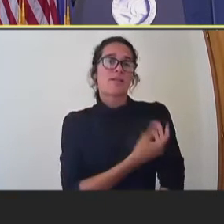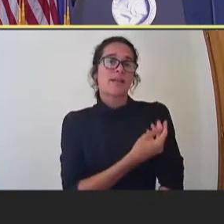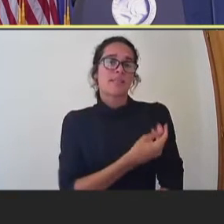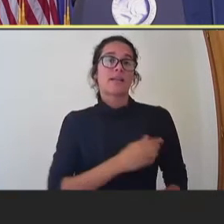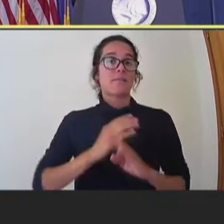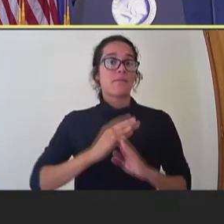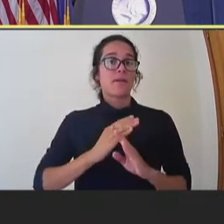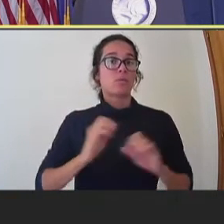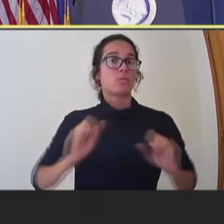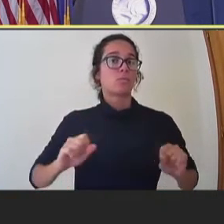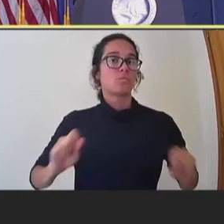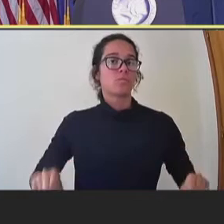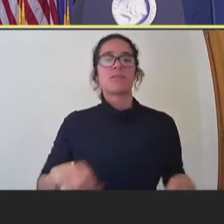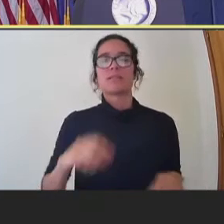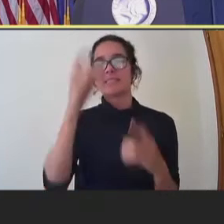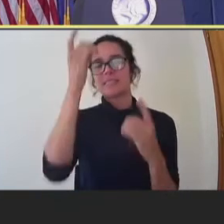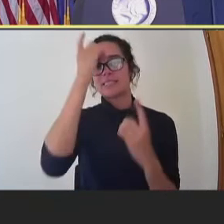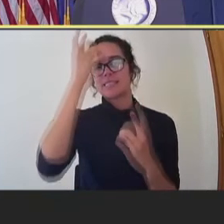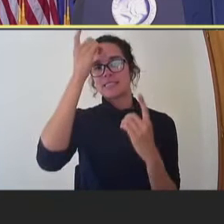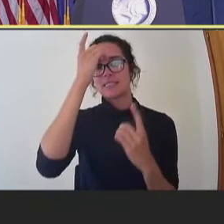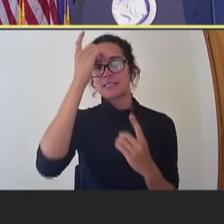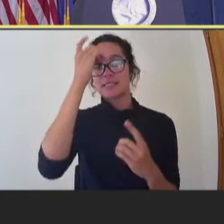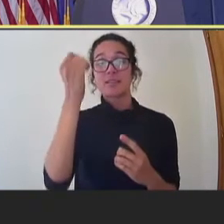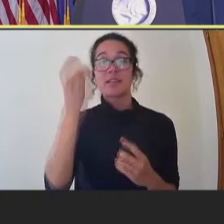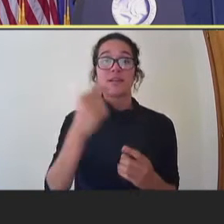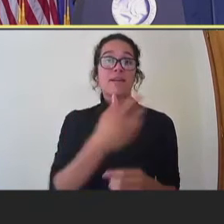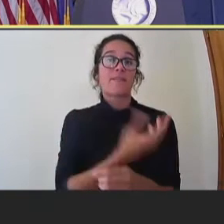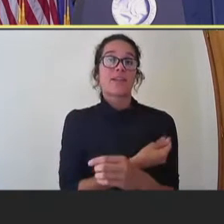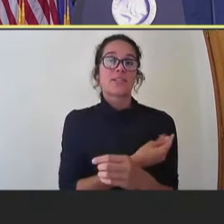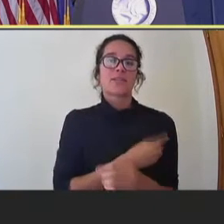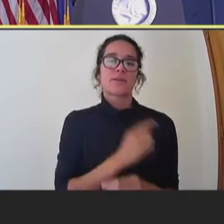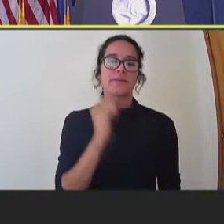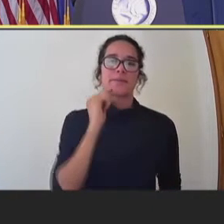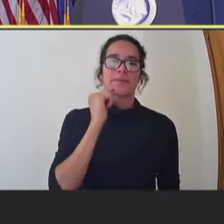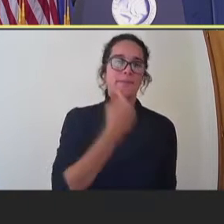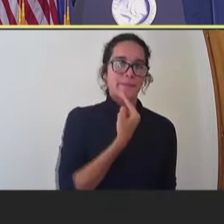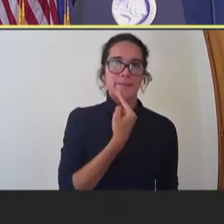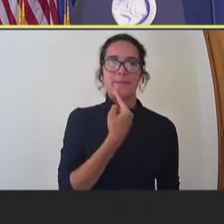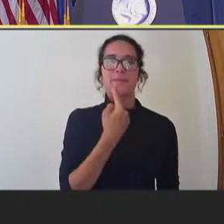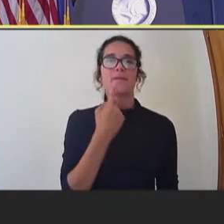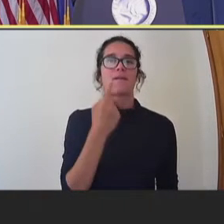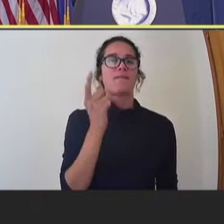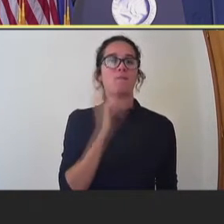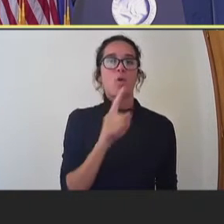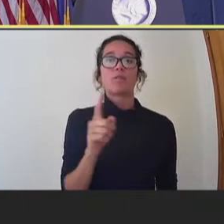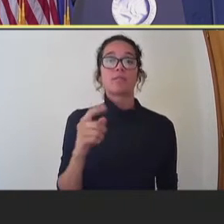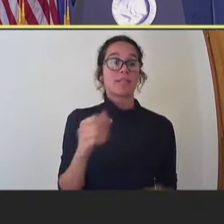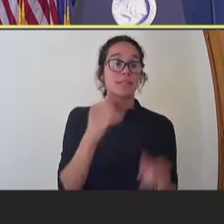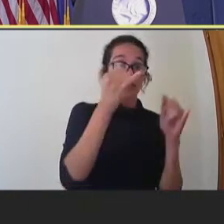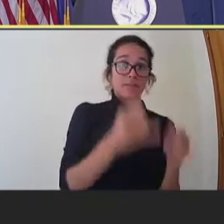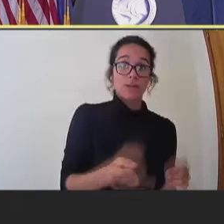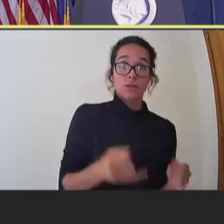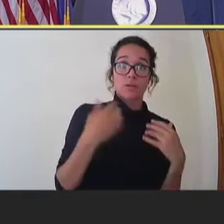In fact, vaccines are a cornerstone to individual public health, family public health, community